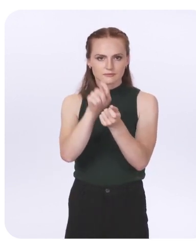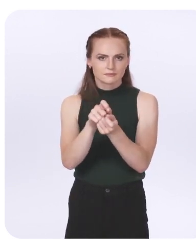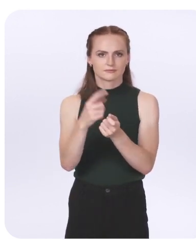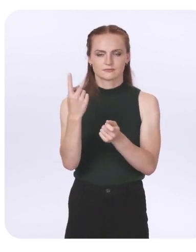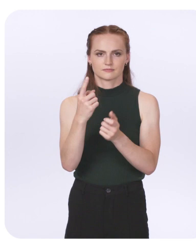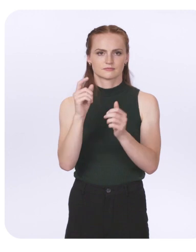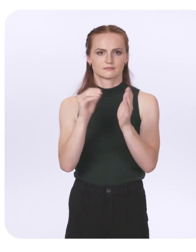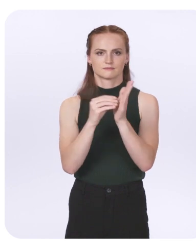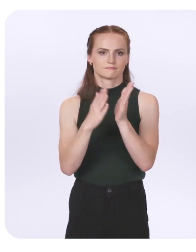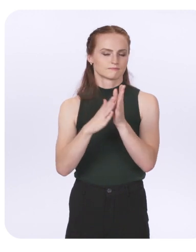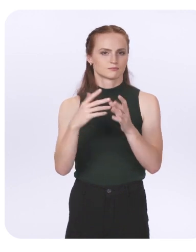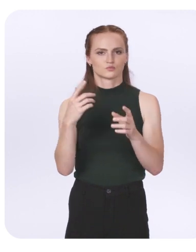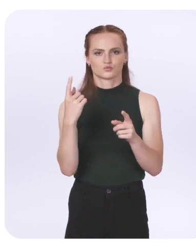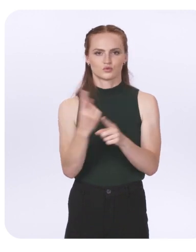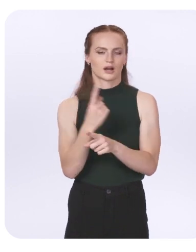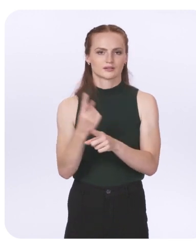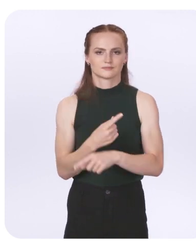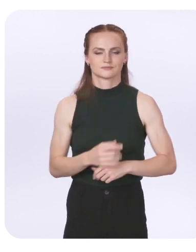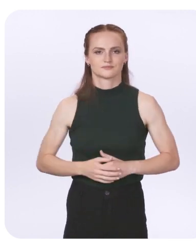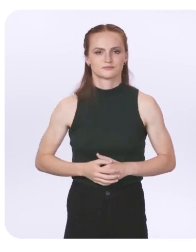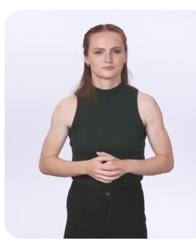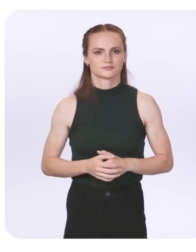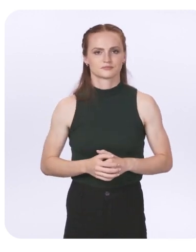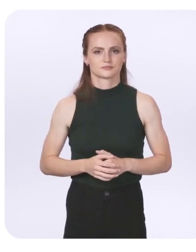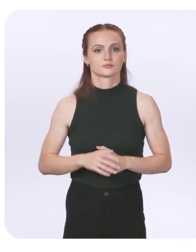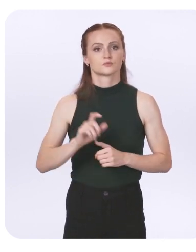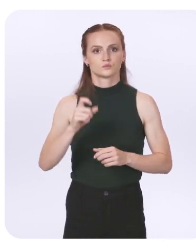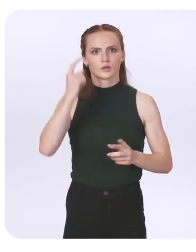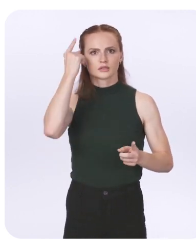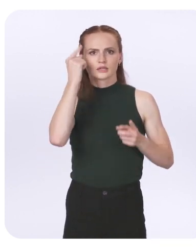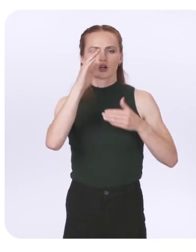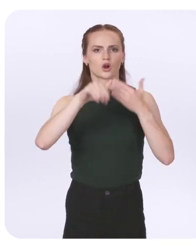You need to consider all these aspects and have a plan in place.